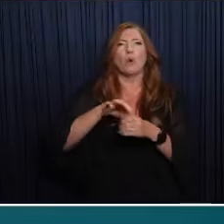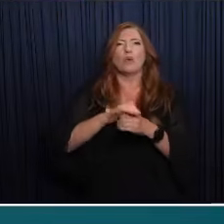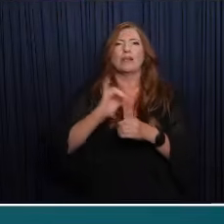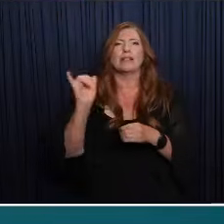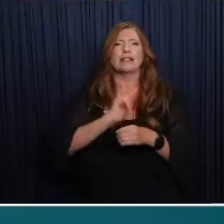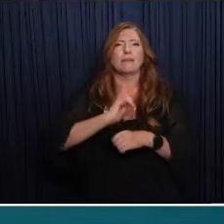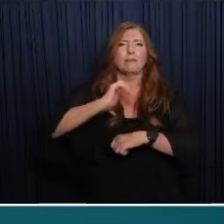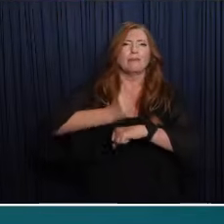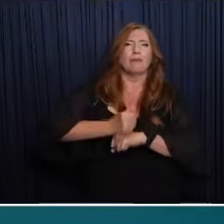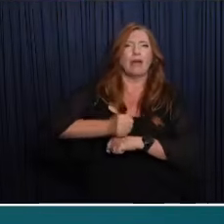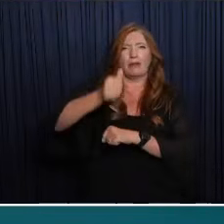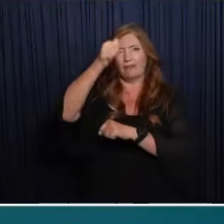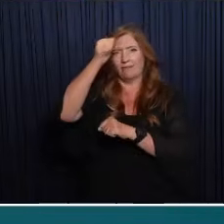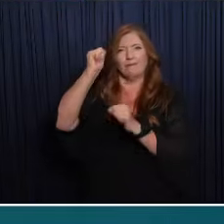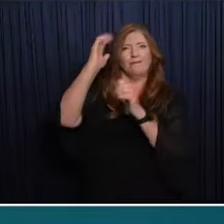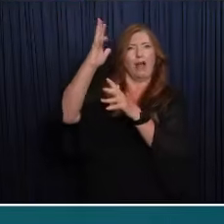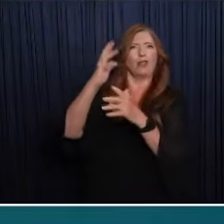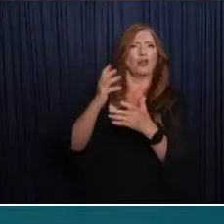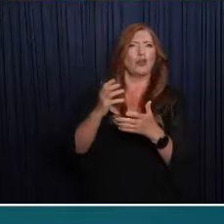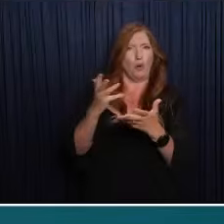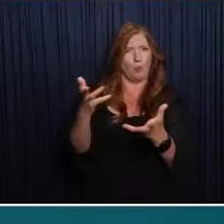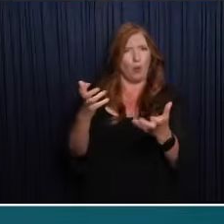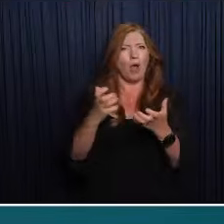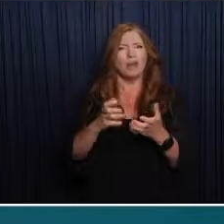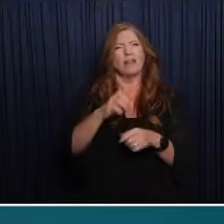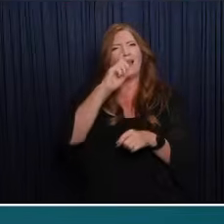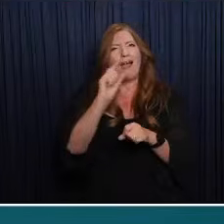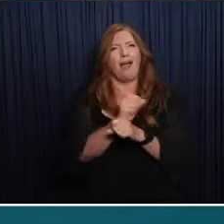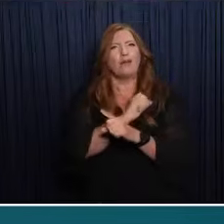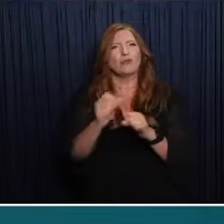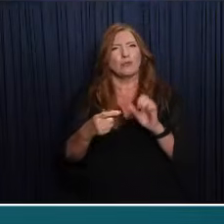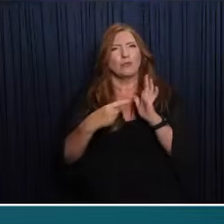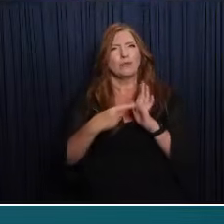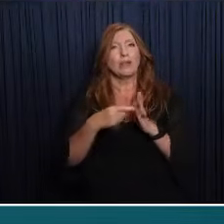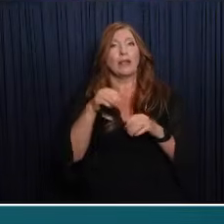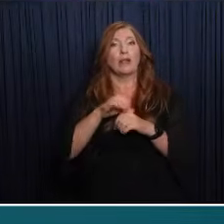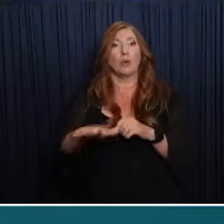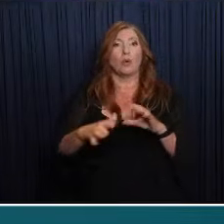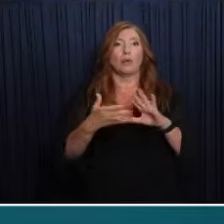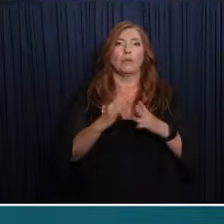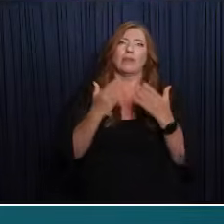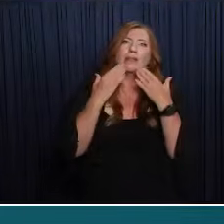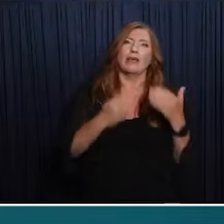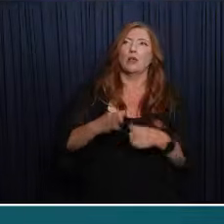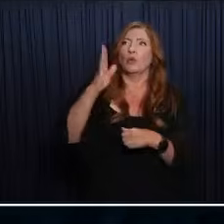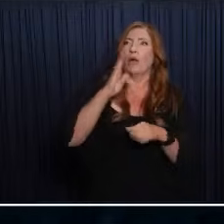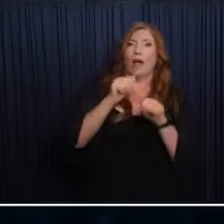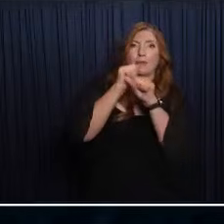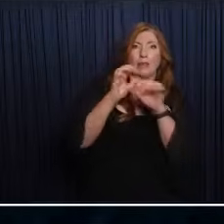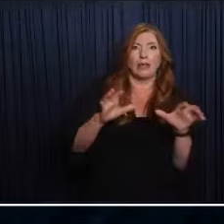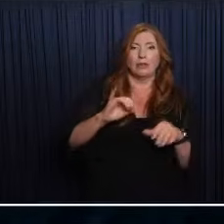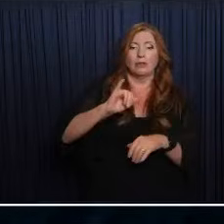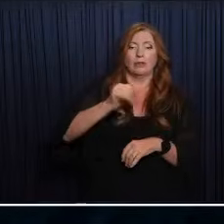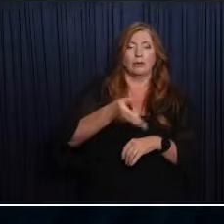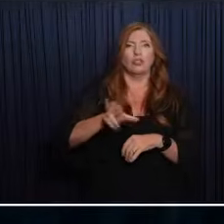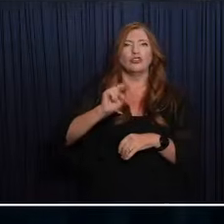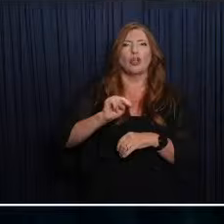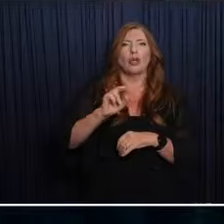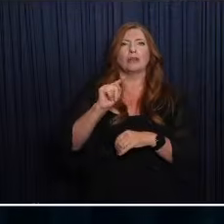LIVED AND WORKED PAID TAXES, FOR 17 YEARS, LIKE OUR FOUNDING